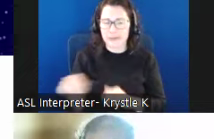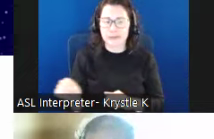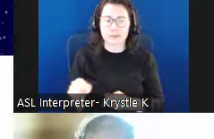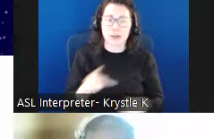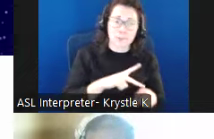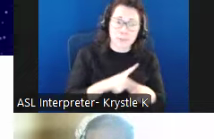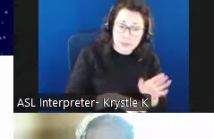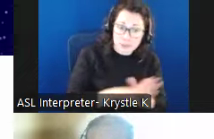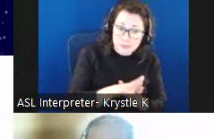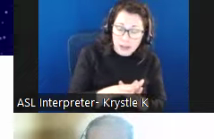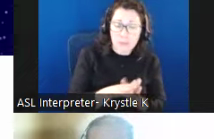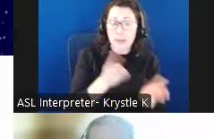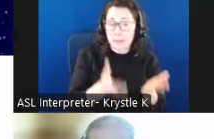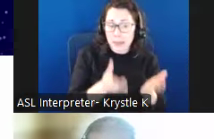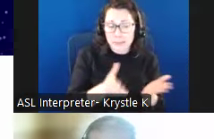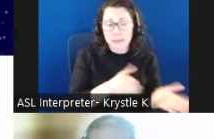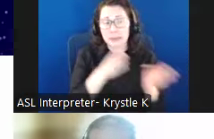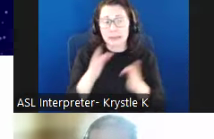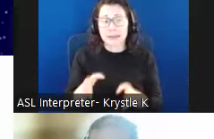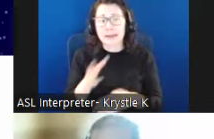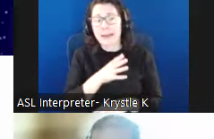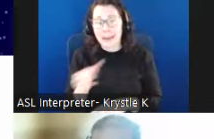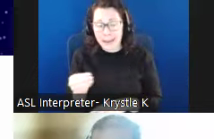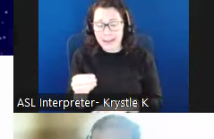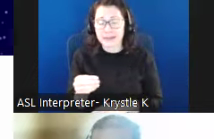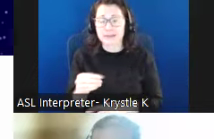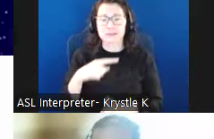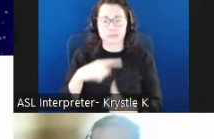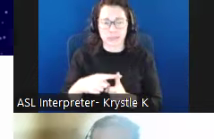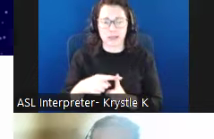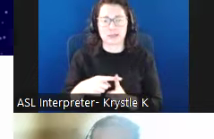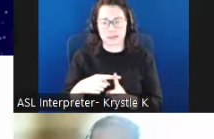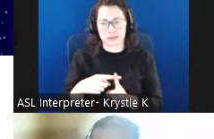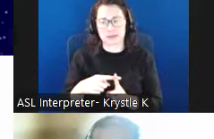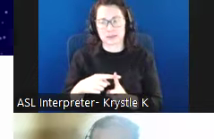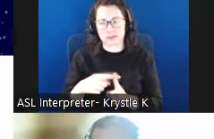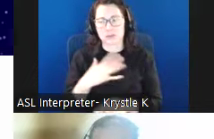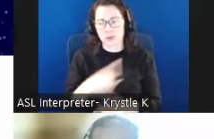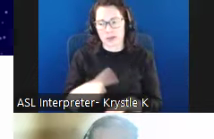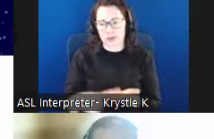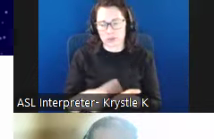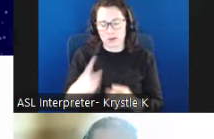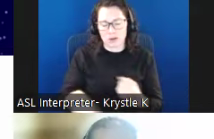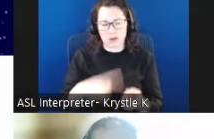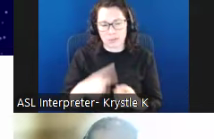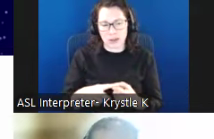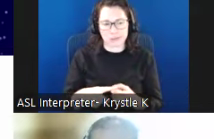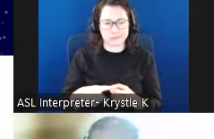development. Uh and we also like to um